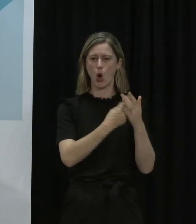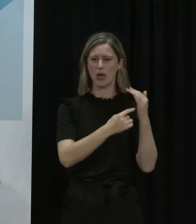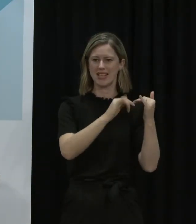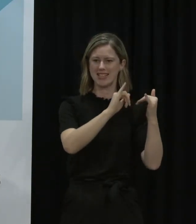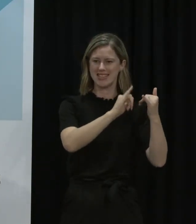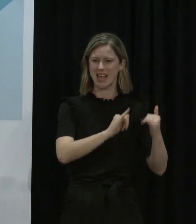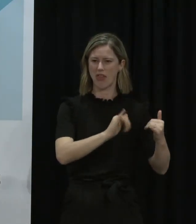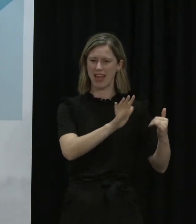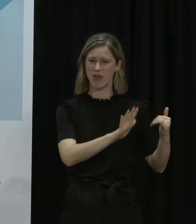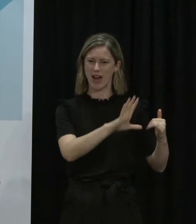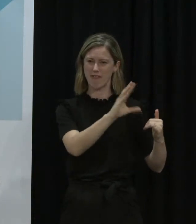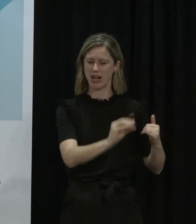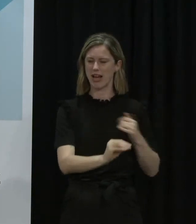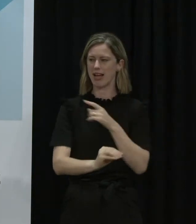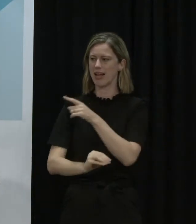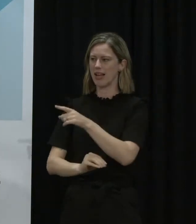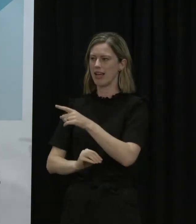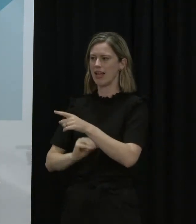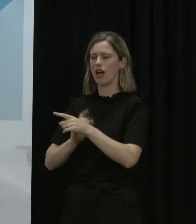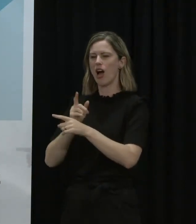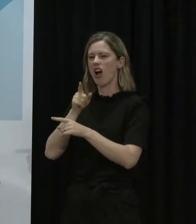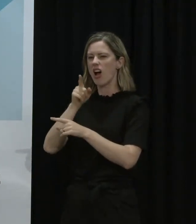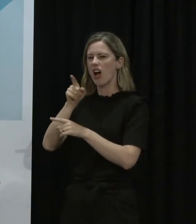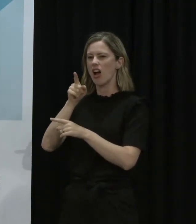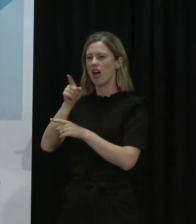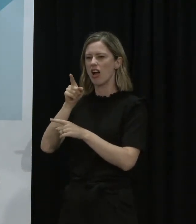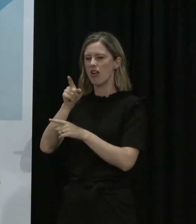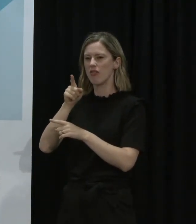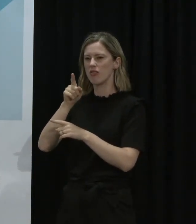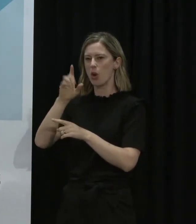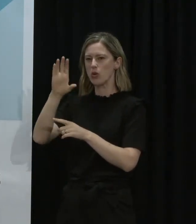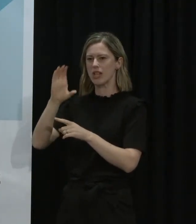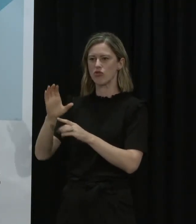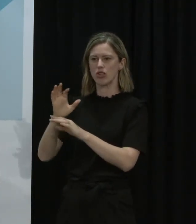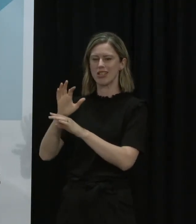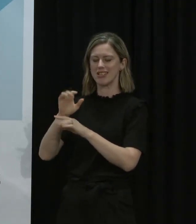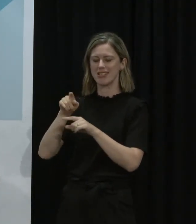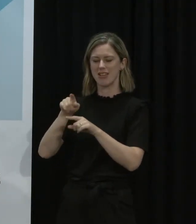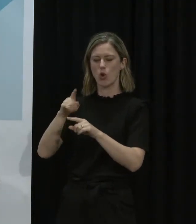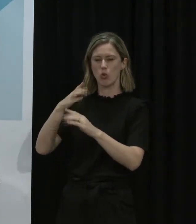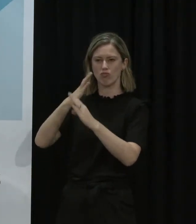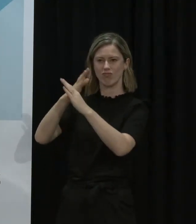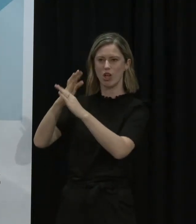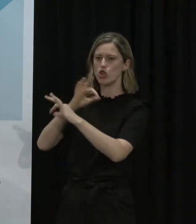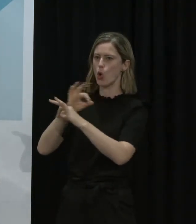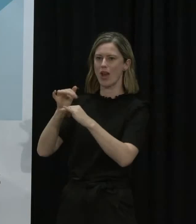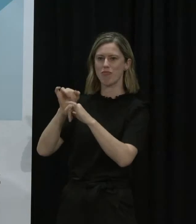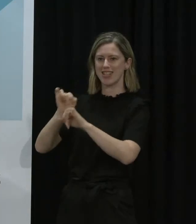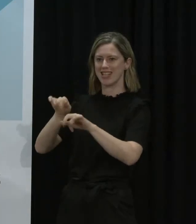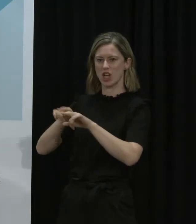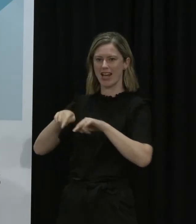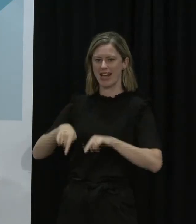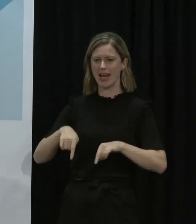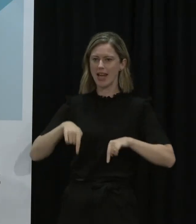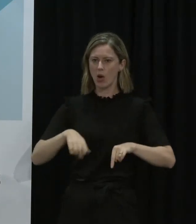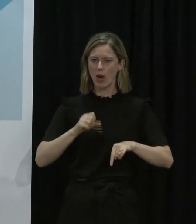broadly than from southern Africa. Is that something that you are considering at this point?